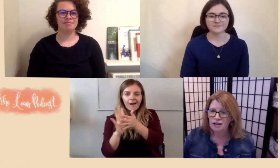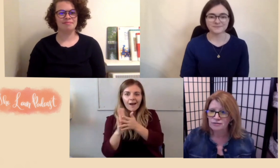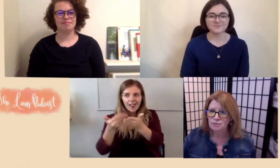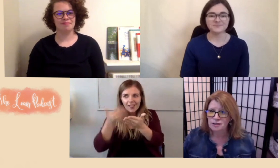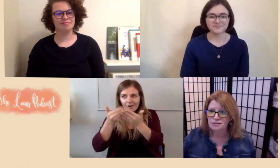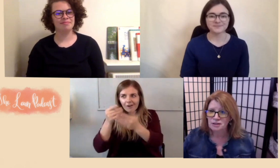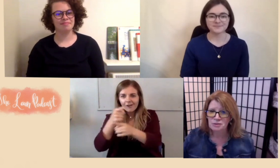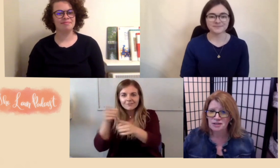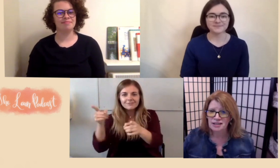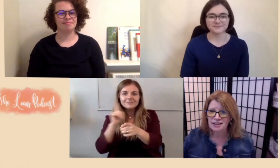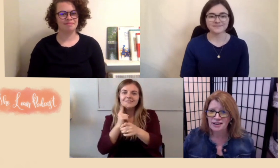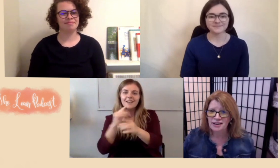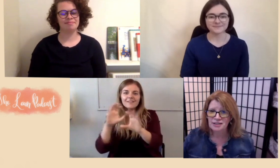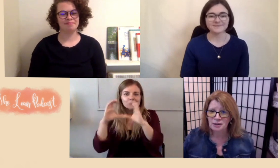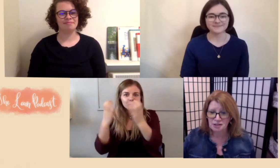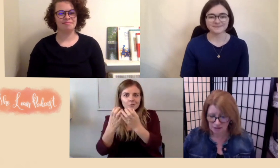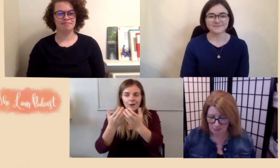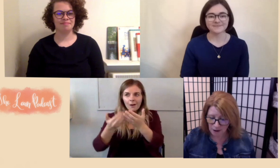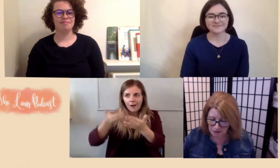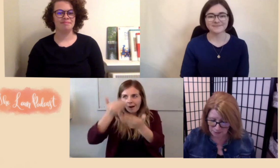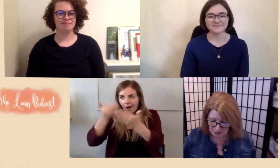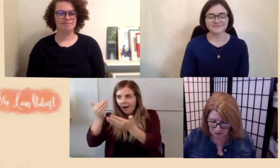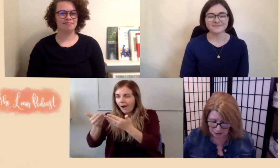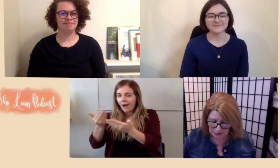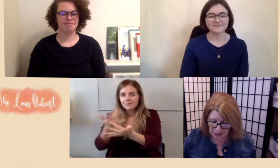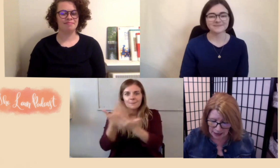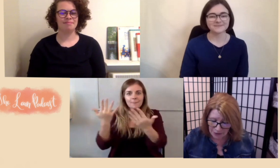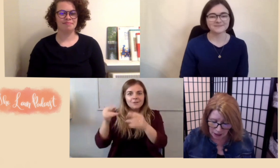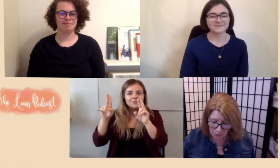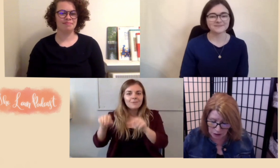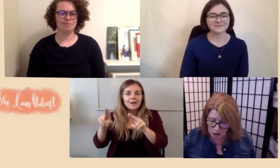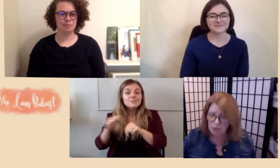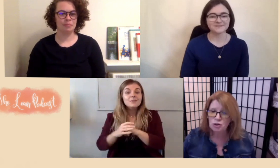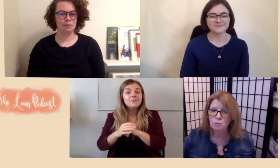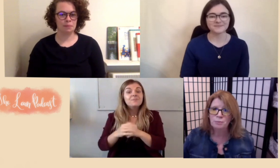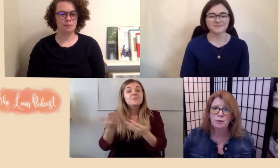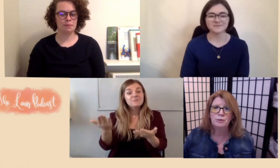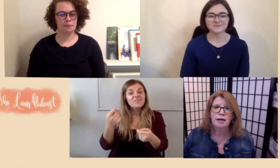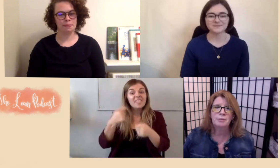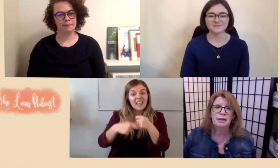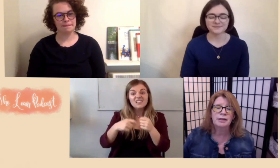as much as I possibly could. And then I went to an interpreting program in Maryville, Tennessee,